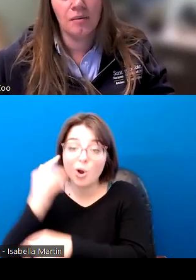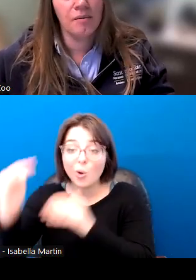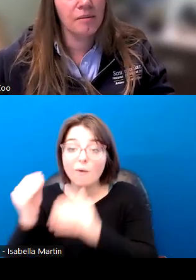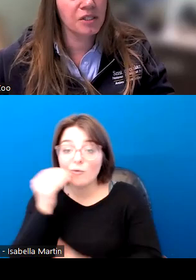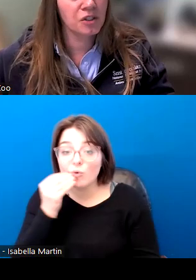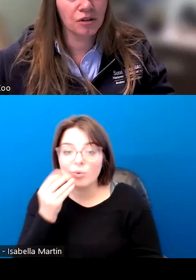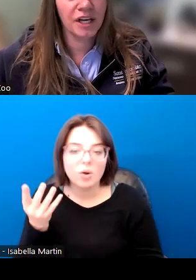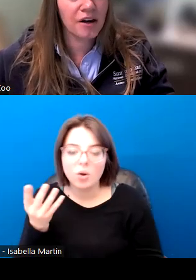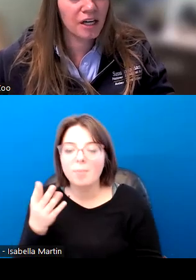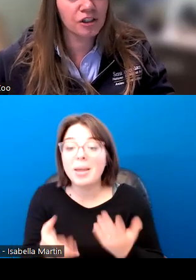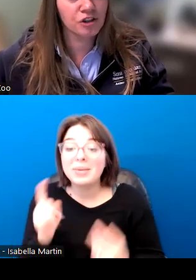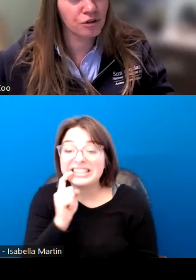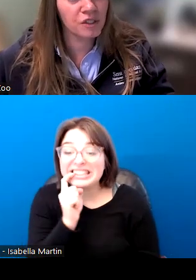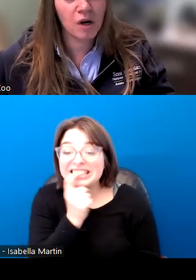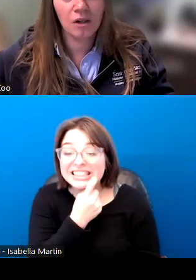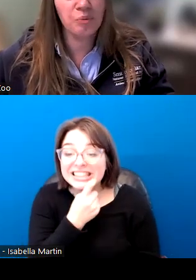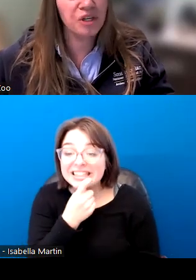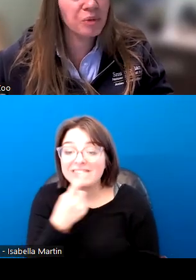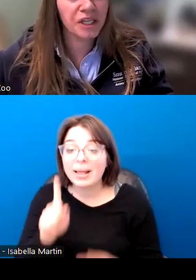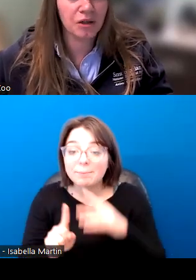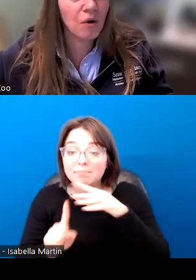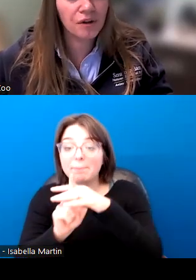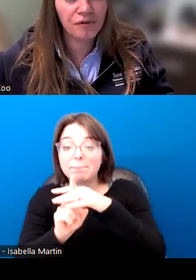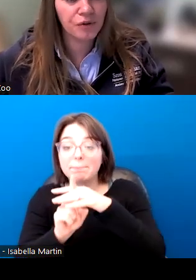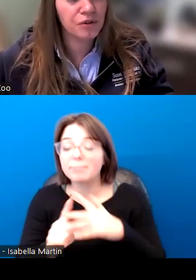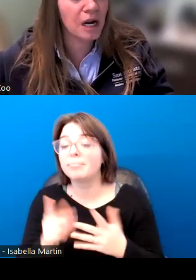they might be still learning how to actually chew and swallow and manipulate and hold their foods or